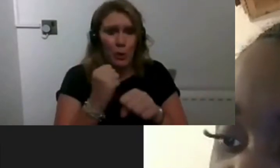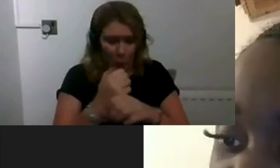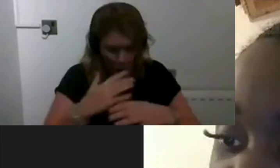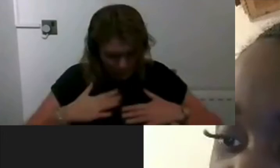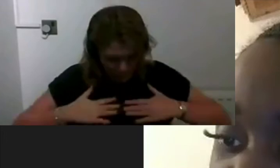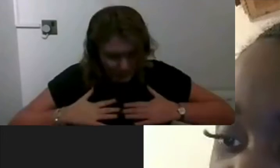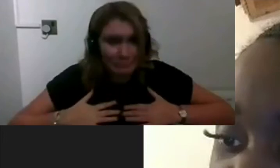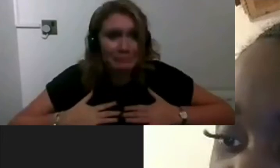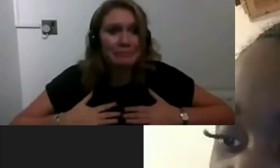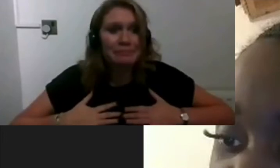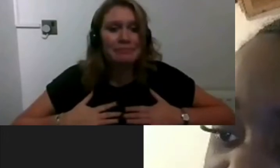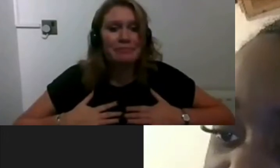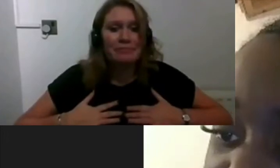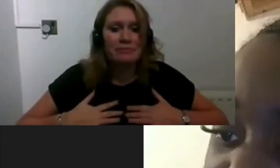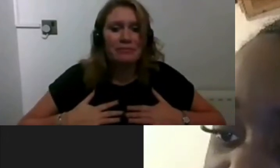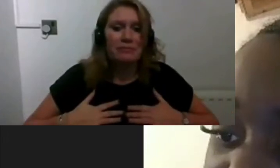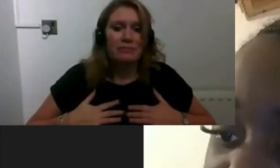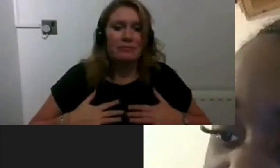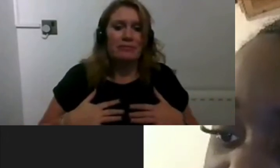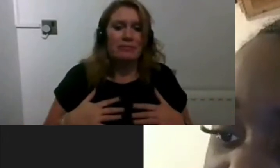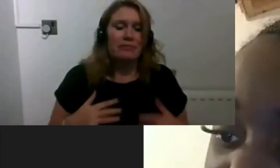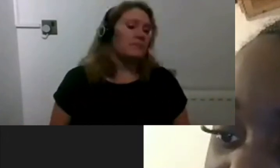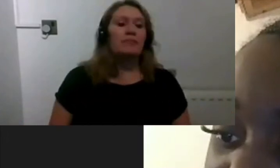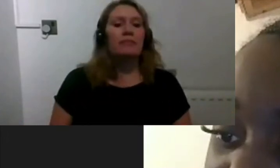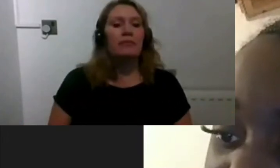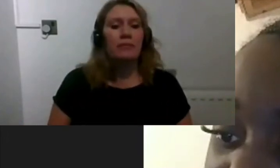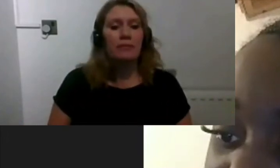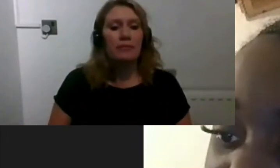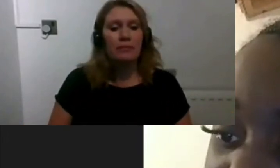of people dying from Coronavirus.